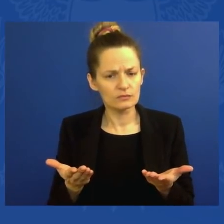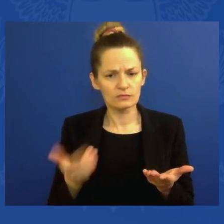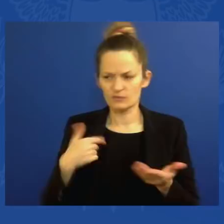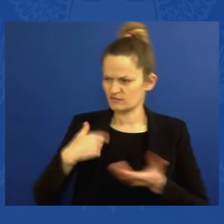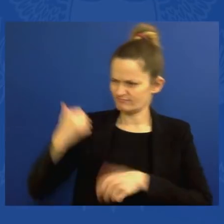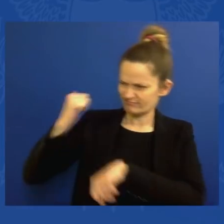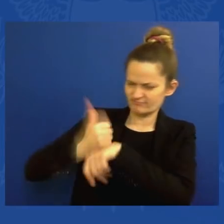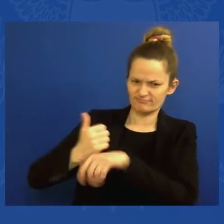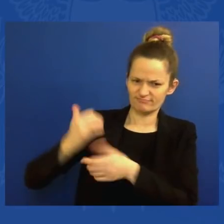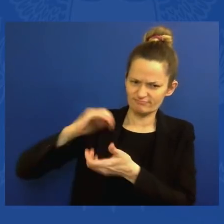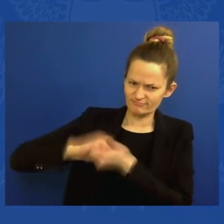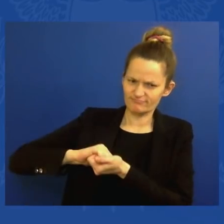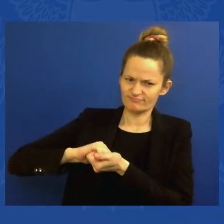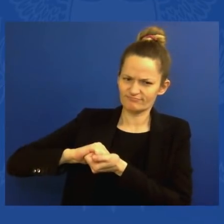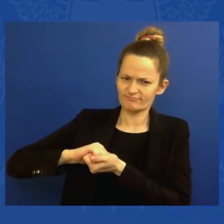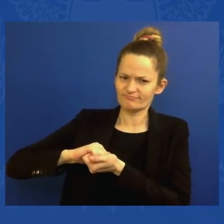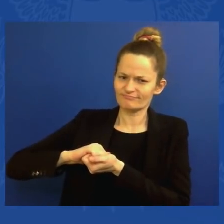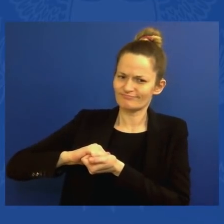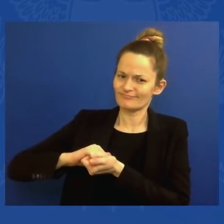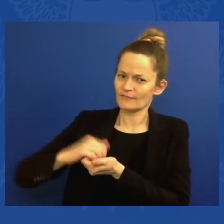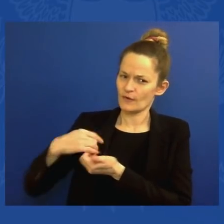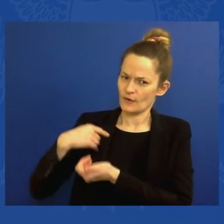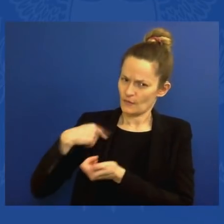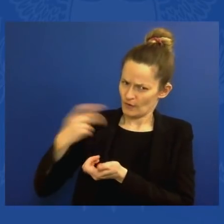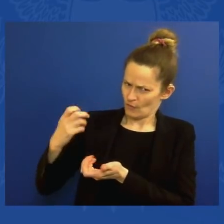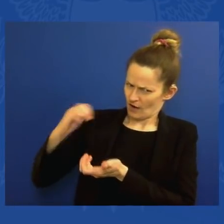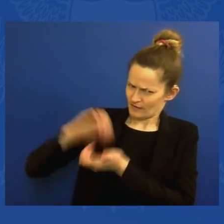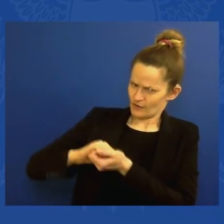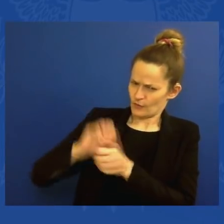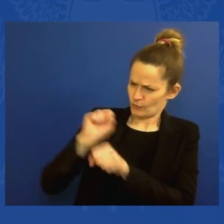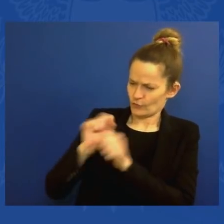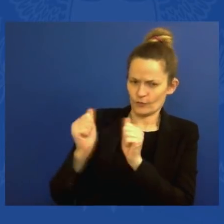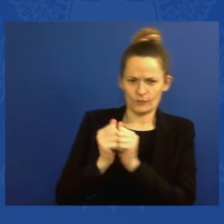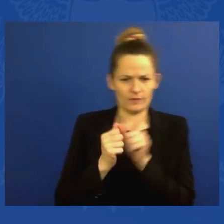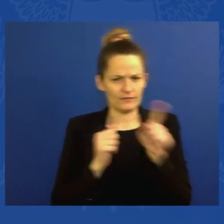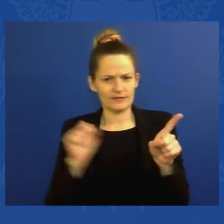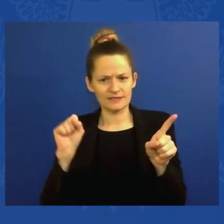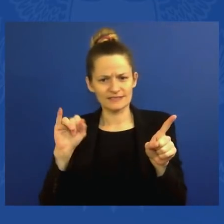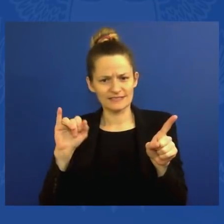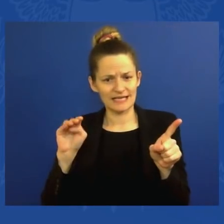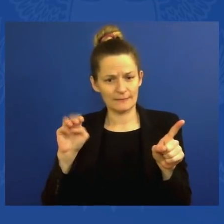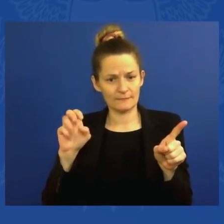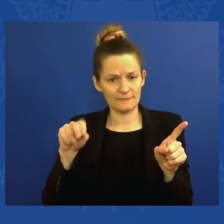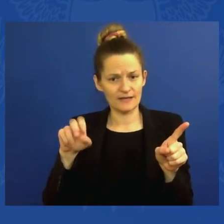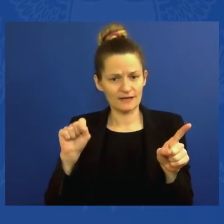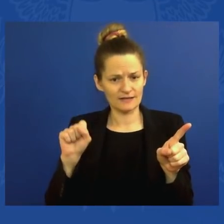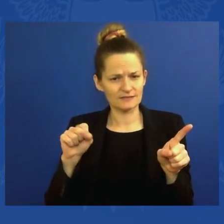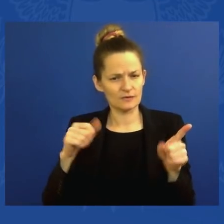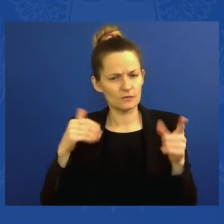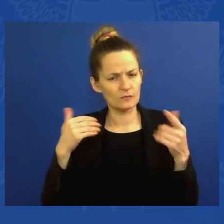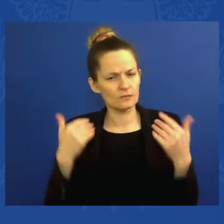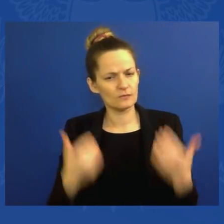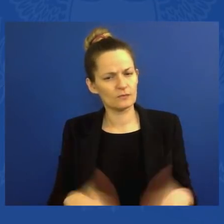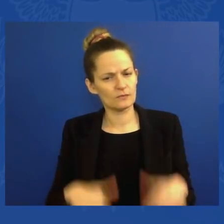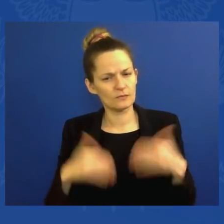and see them following through having the opportunity with the infrastructure to build, expand what they're doing here across the country.